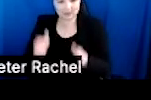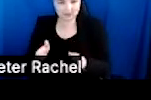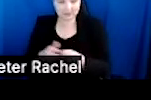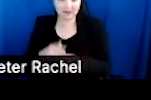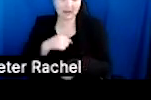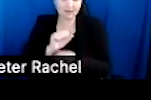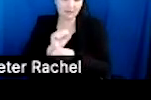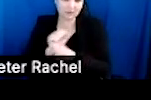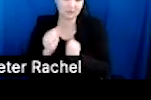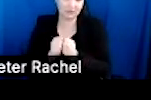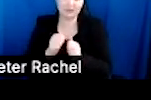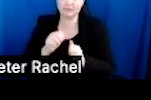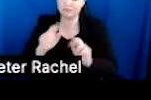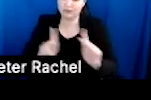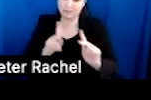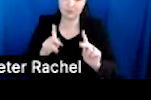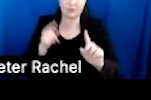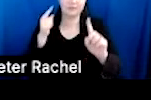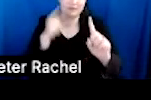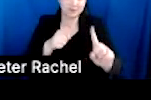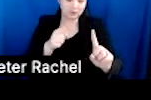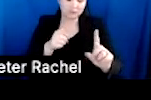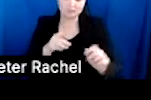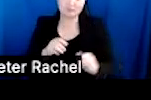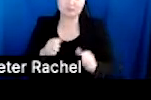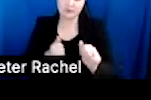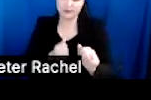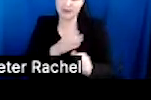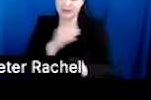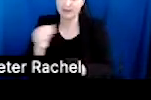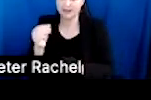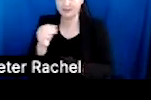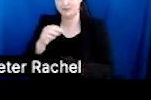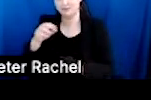at mission-driven or service-based quote unquote "progressive" non-profits, and I've been struck by